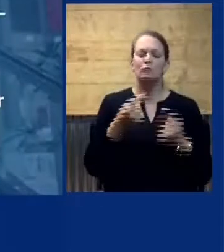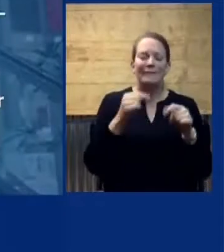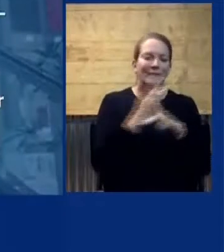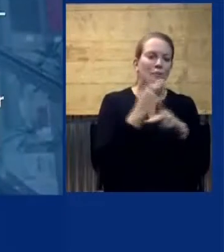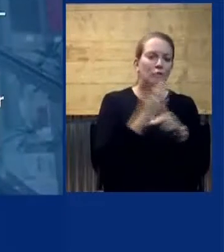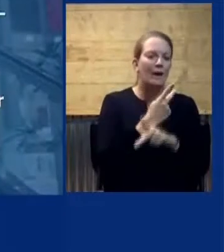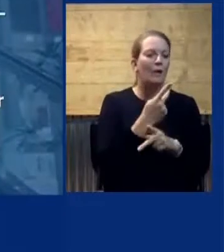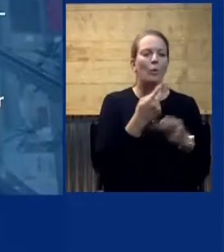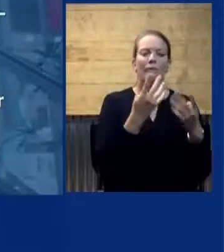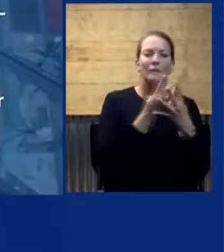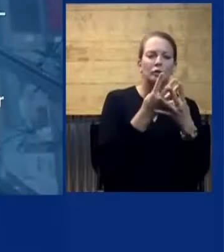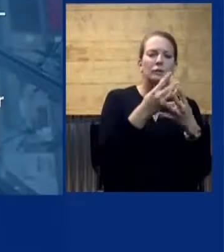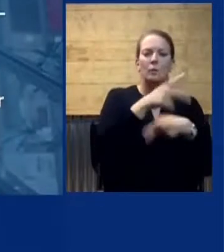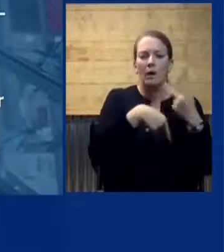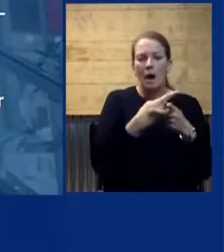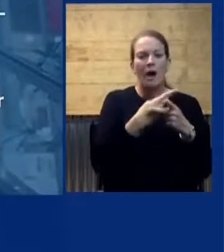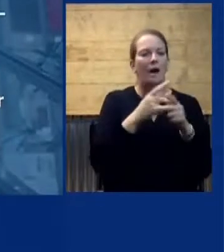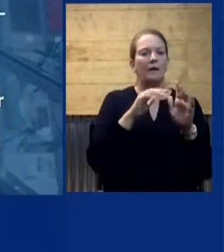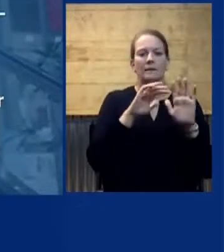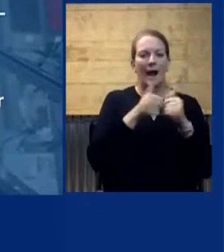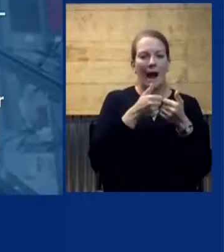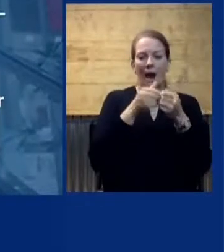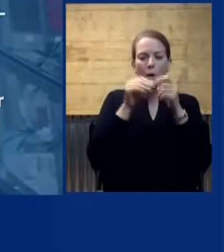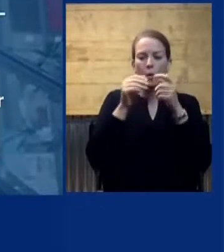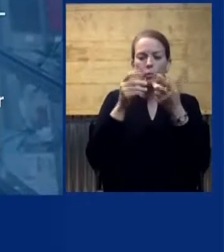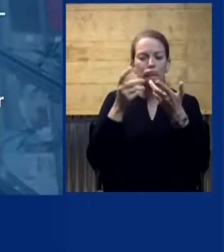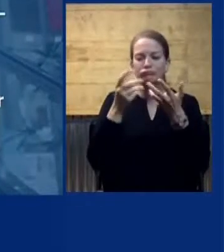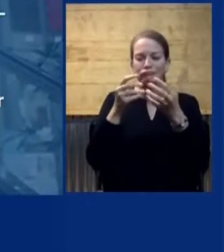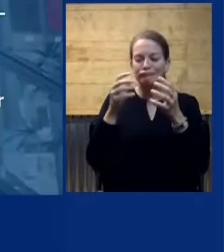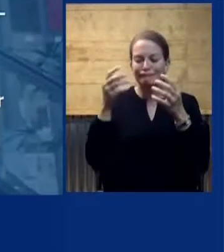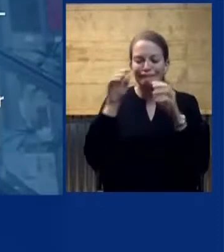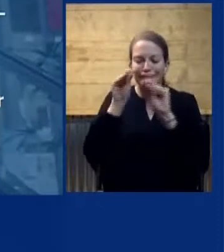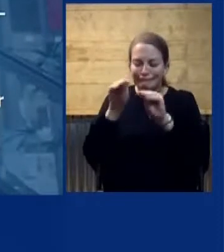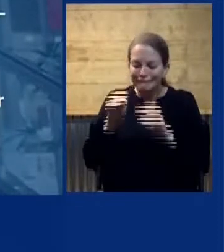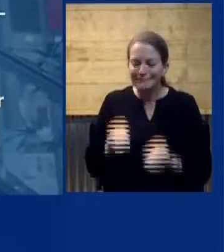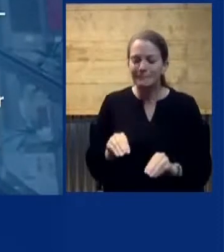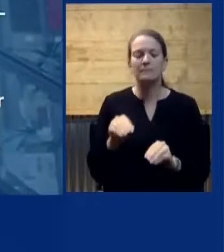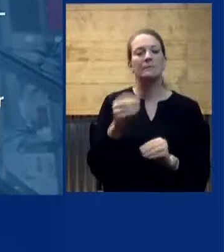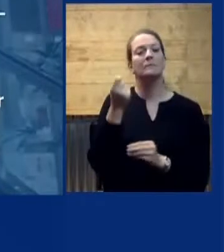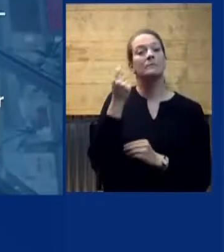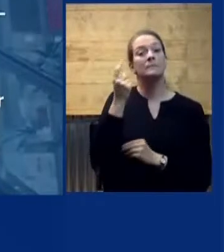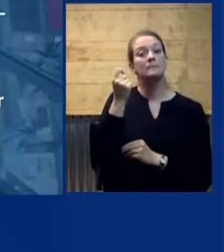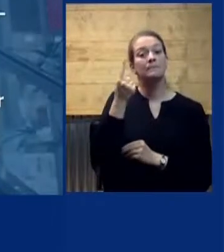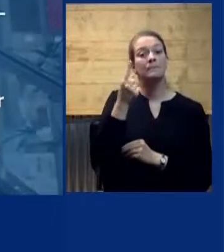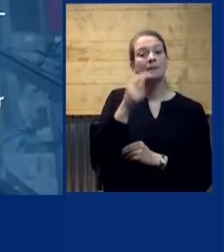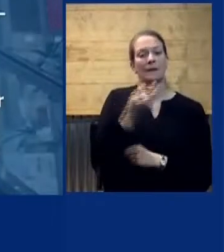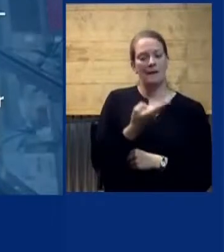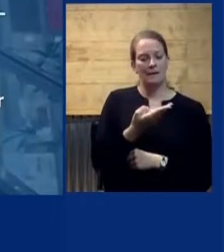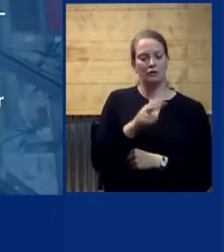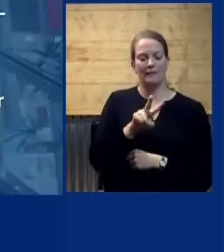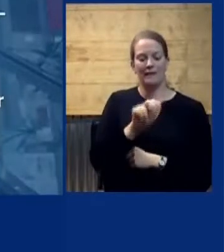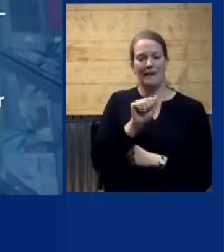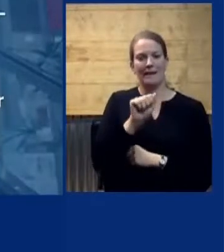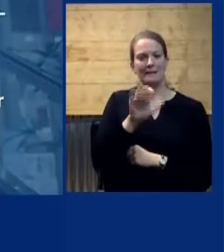COVID OUT OF THE AIR. AND THEN A SERIES OF QUESTIONS WHAT FILTERS WORK ON WHAT HVAC SYSTEMS.